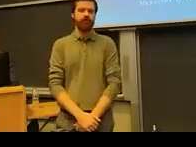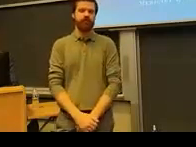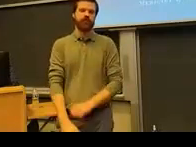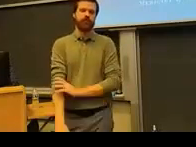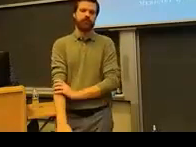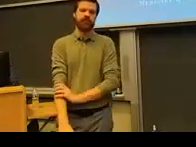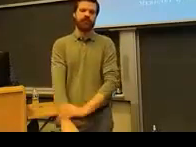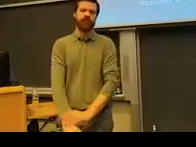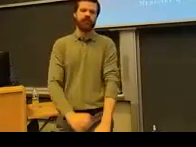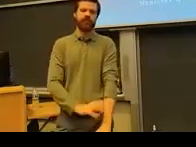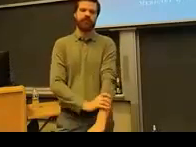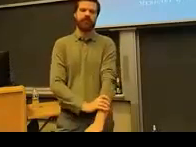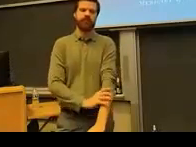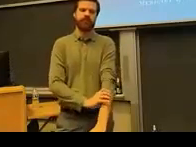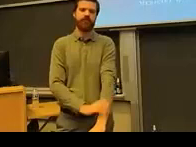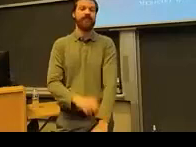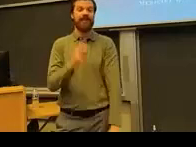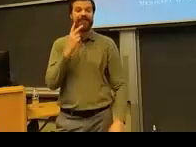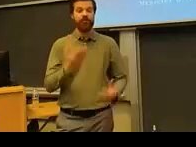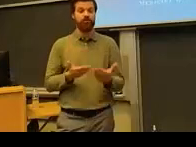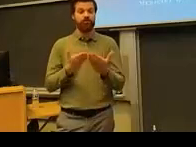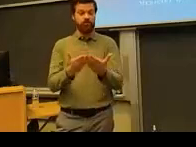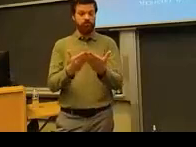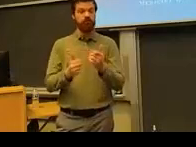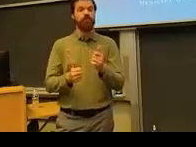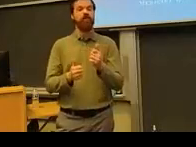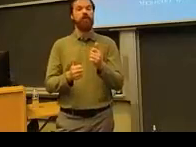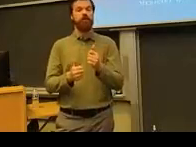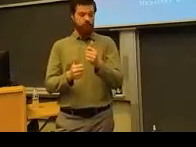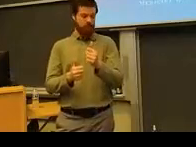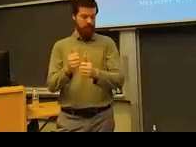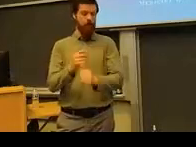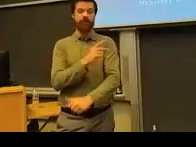see there's a suggestion here that most of the patients in our total population with more than